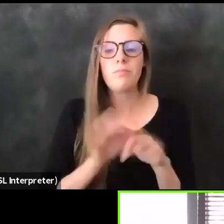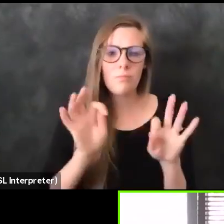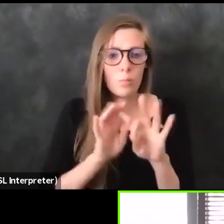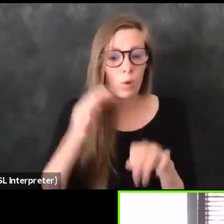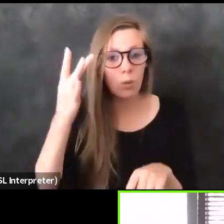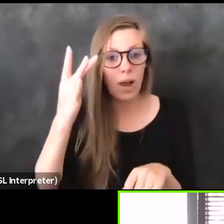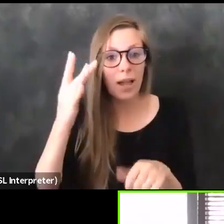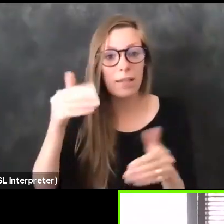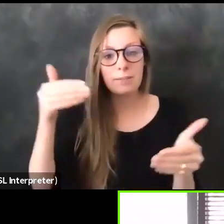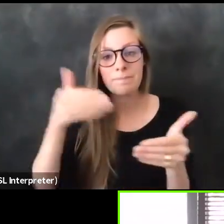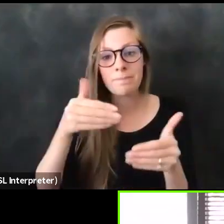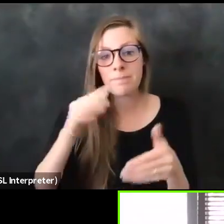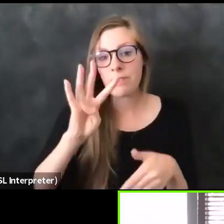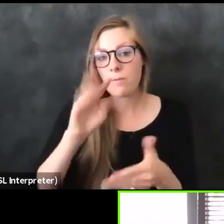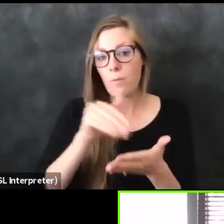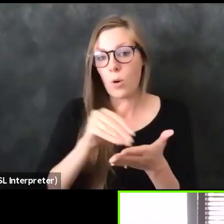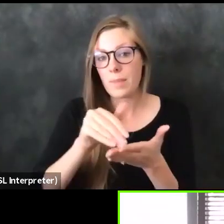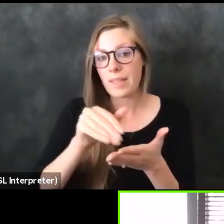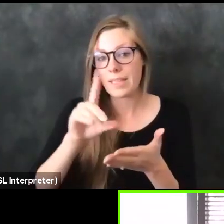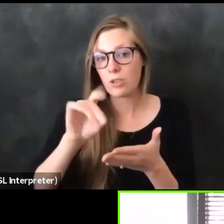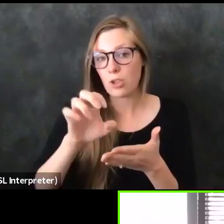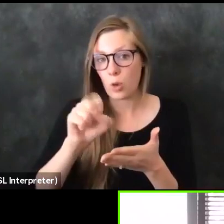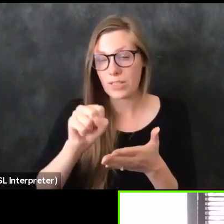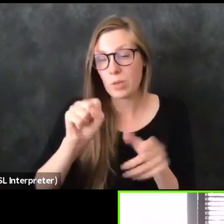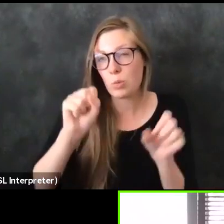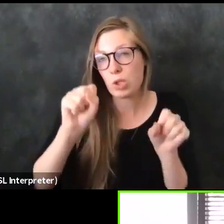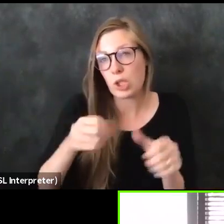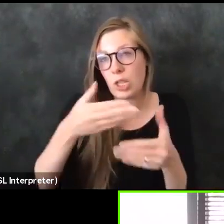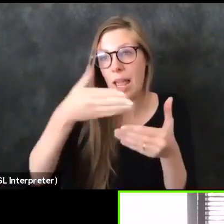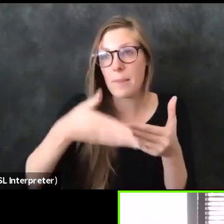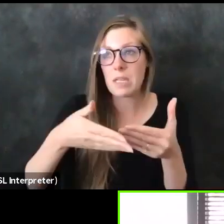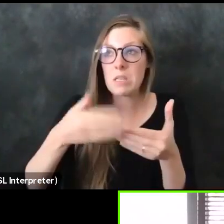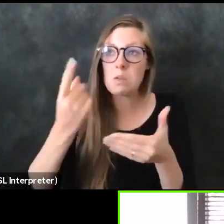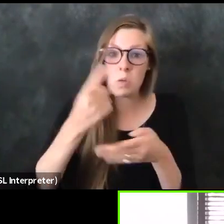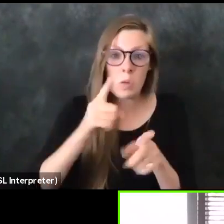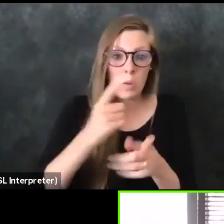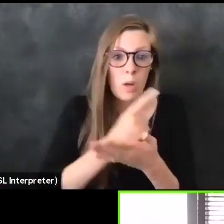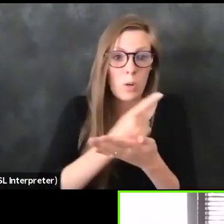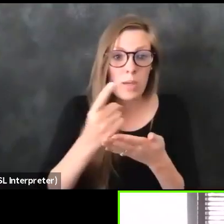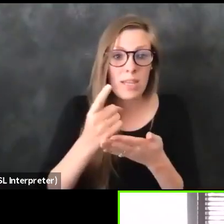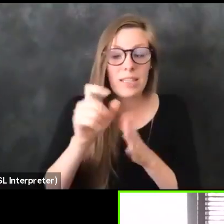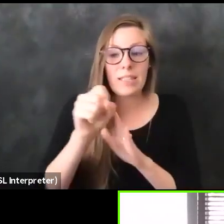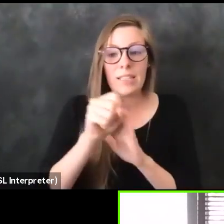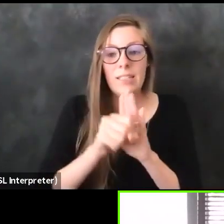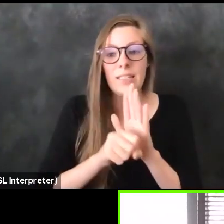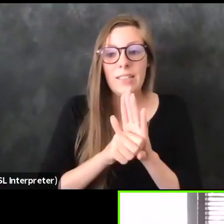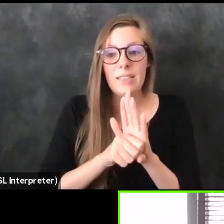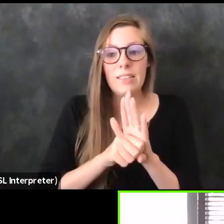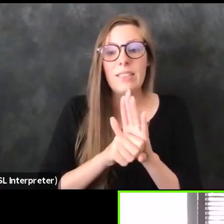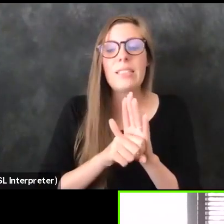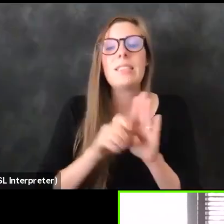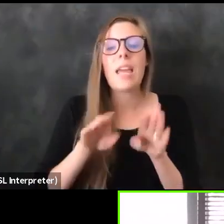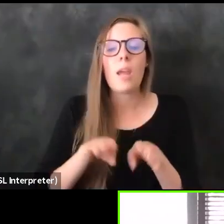four million doses, which could happen in the next week, the state will ease the reopening requirements and we